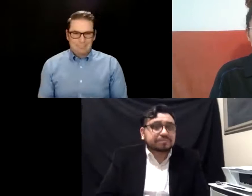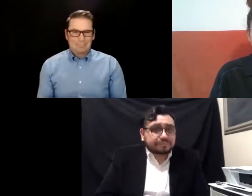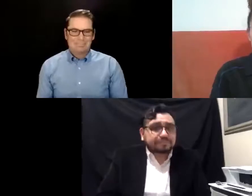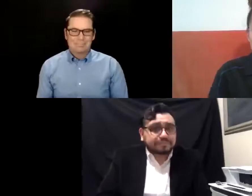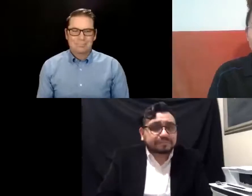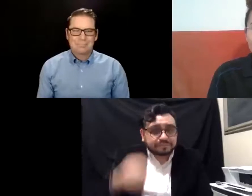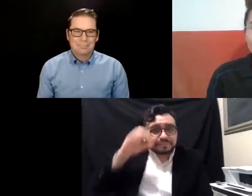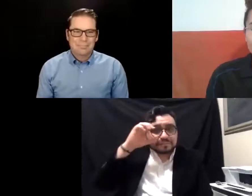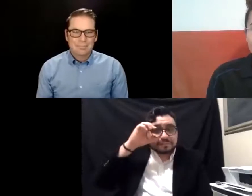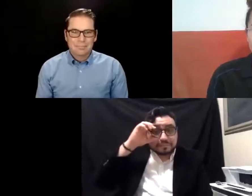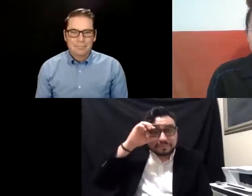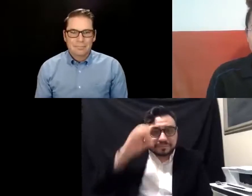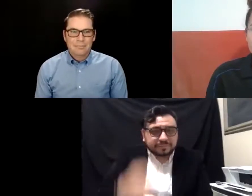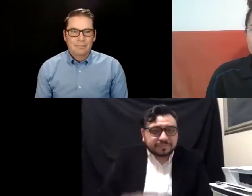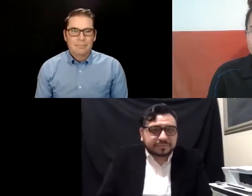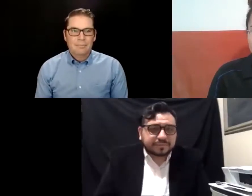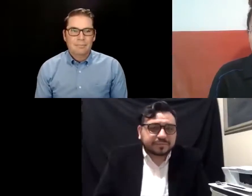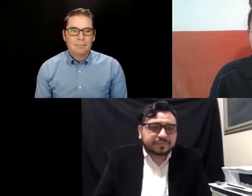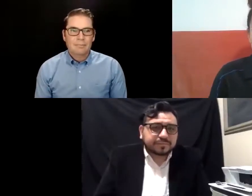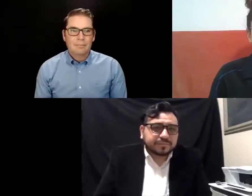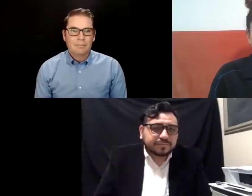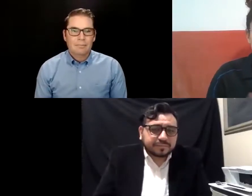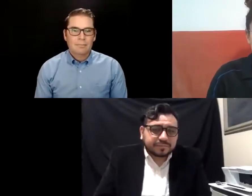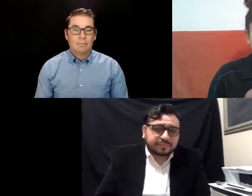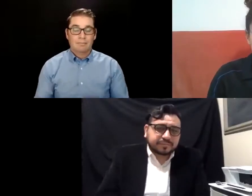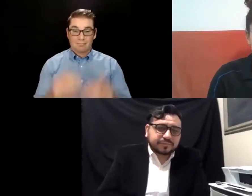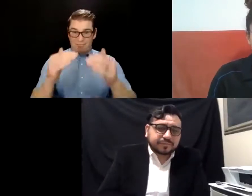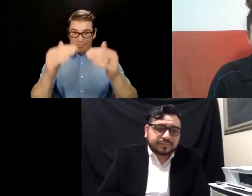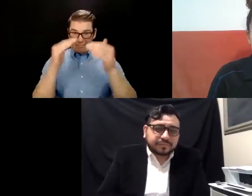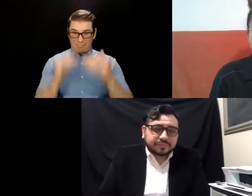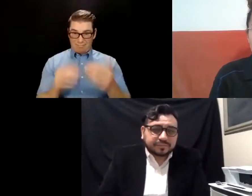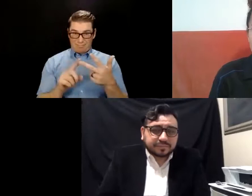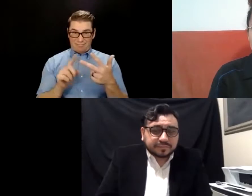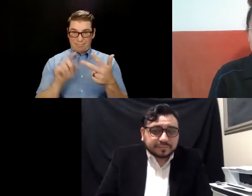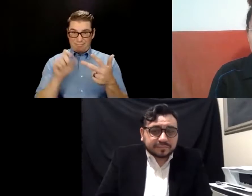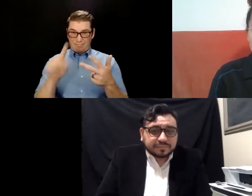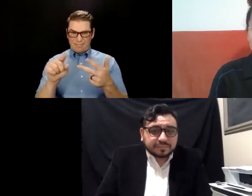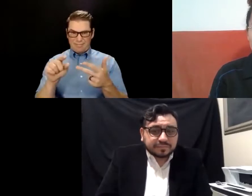OK, um, so the next one, still kind of I guess education centered, is going to be: what